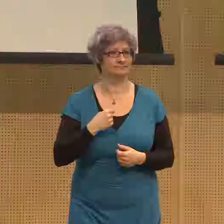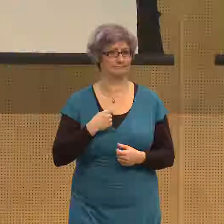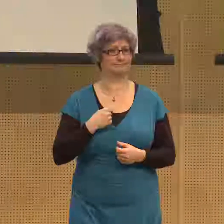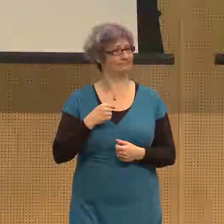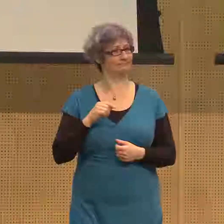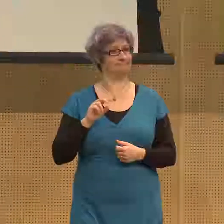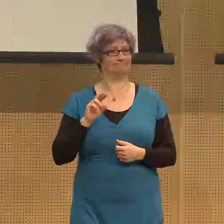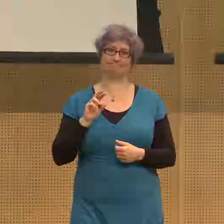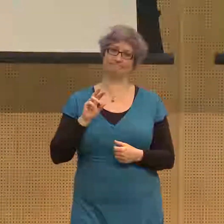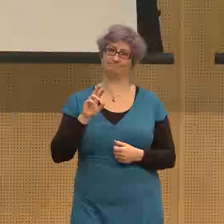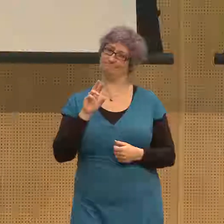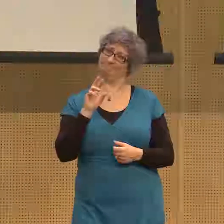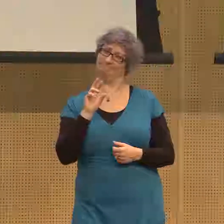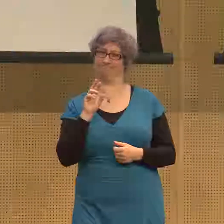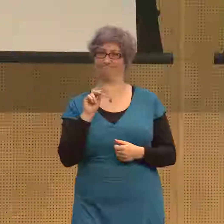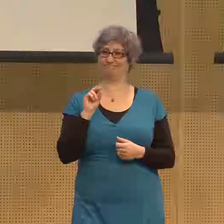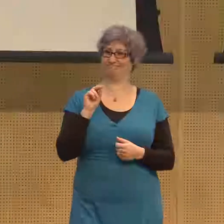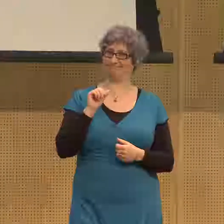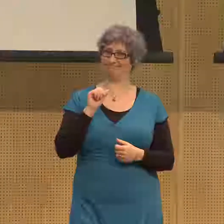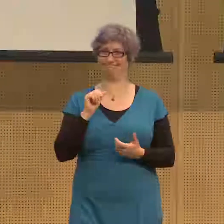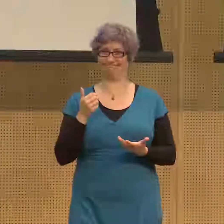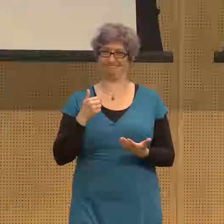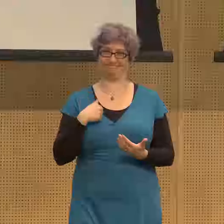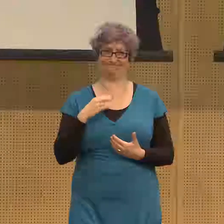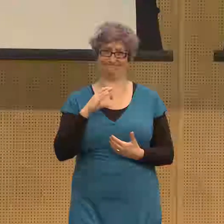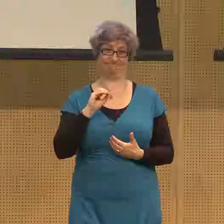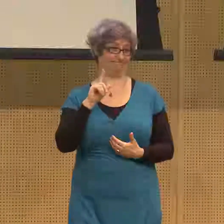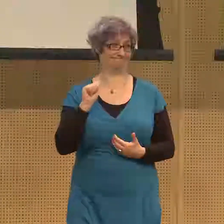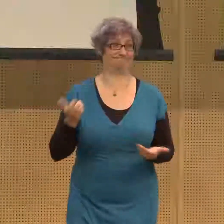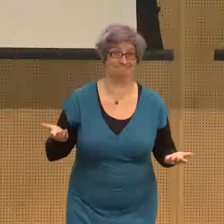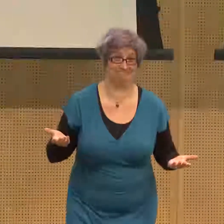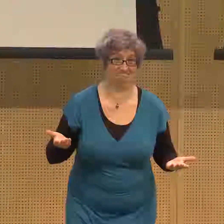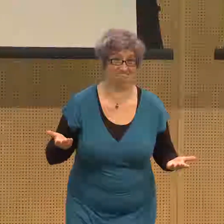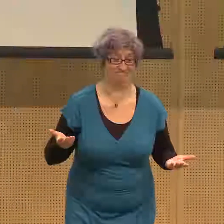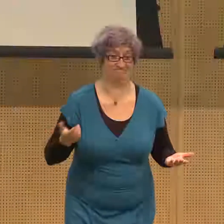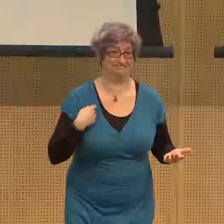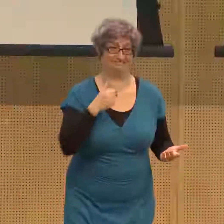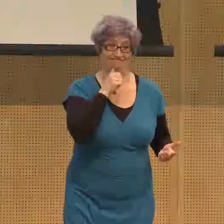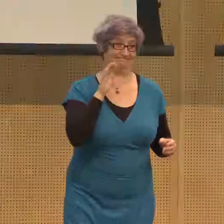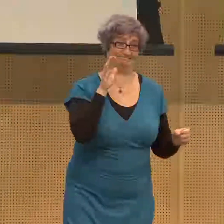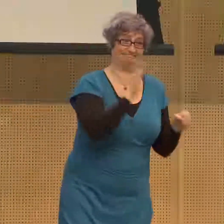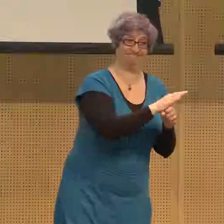and one asked if I was hearing, and I said, "No, I'm a CODA.